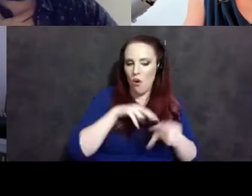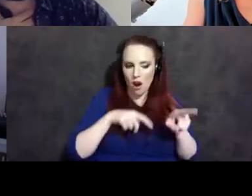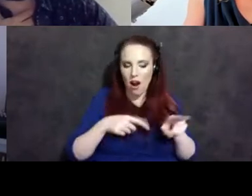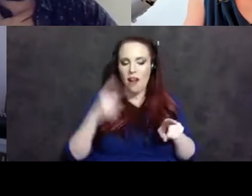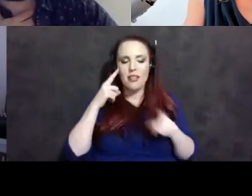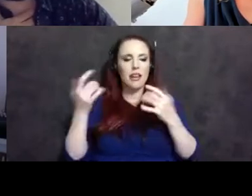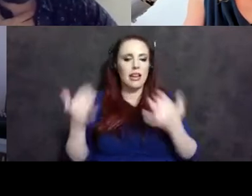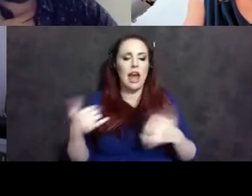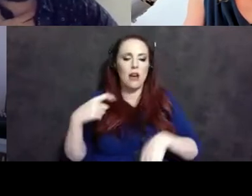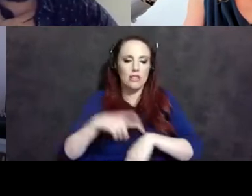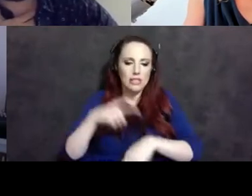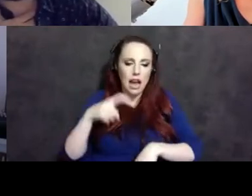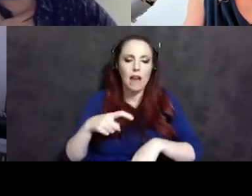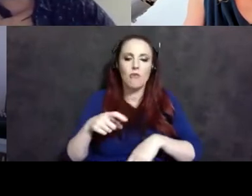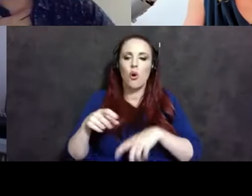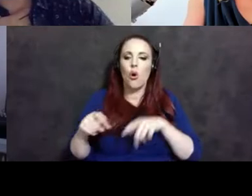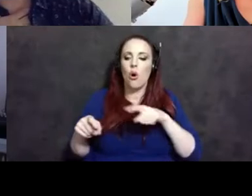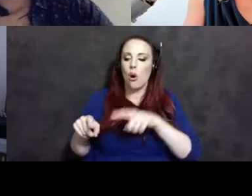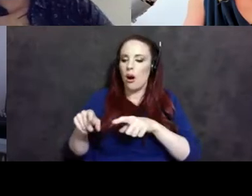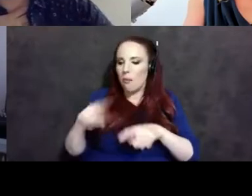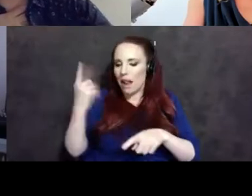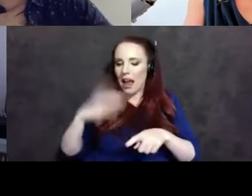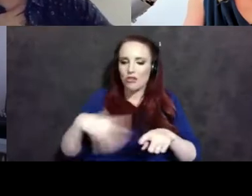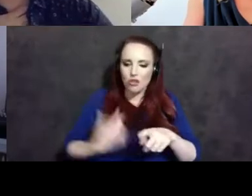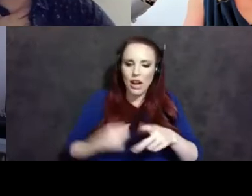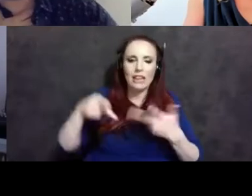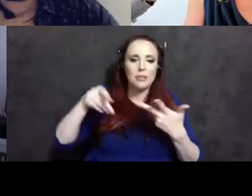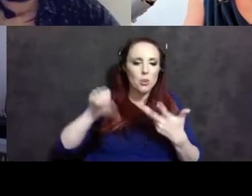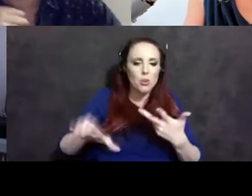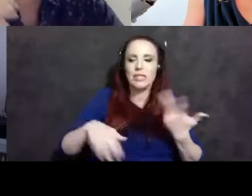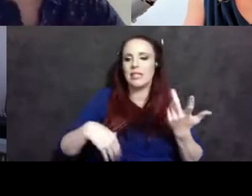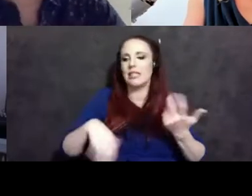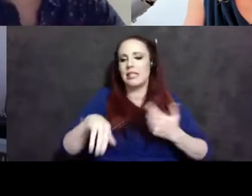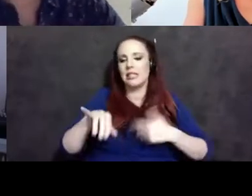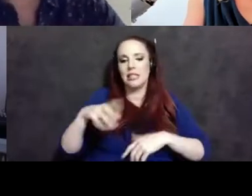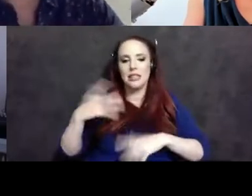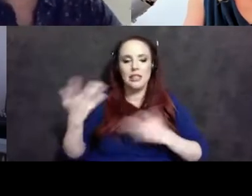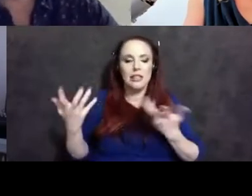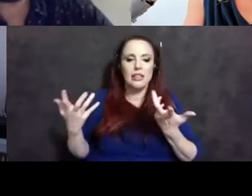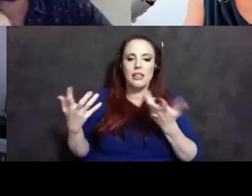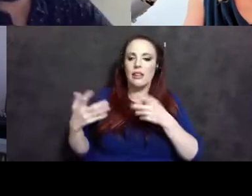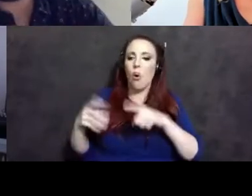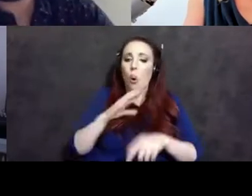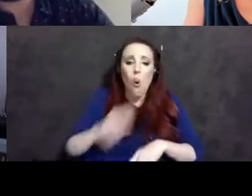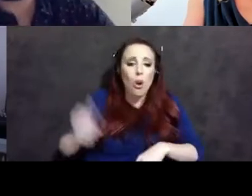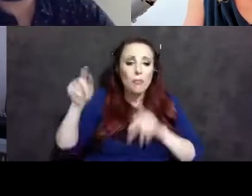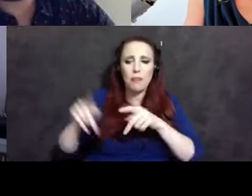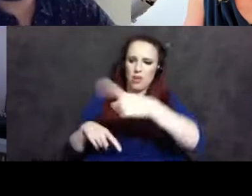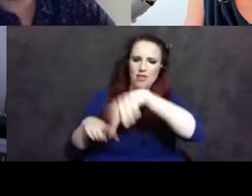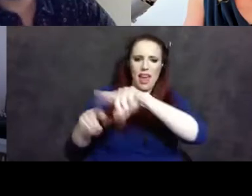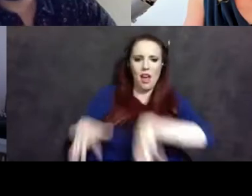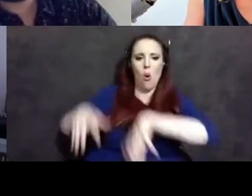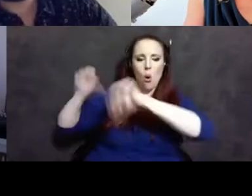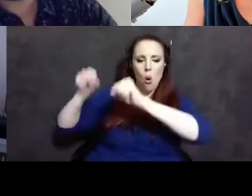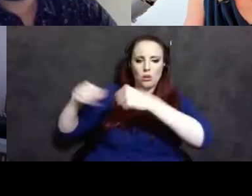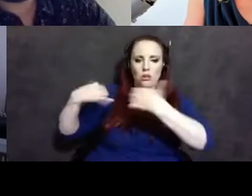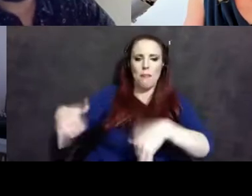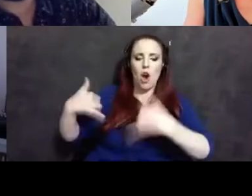people, trans black, POC, indigenous people, older folks to host a party and just ask white